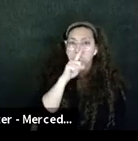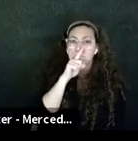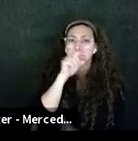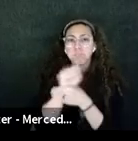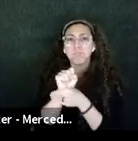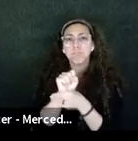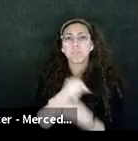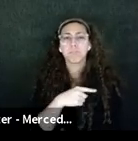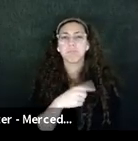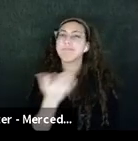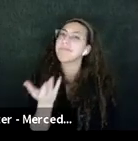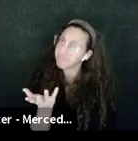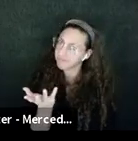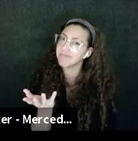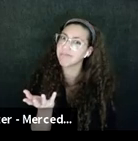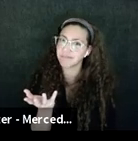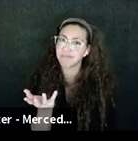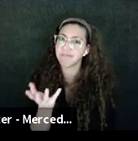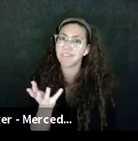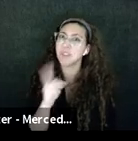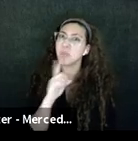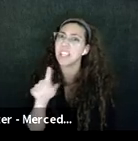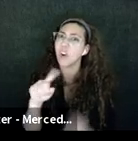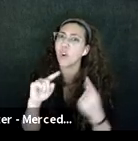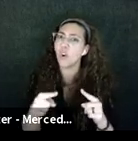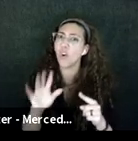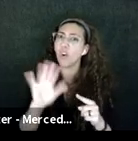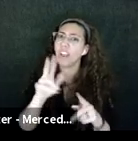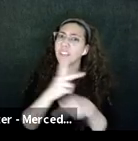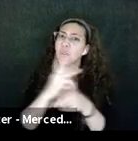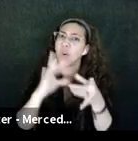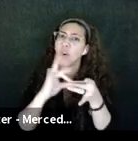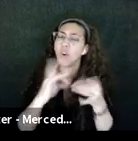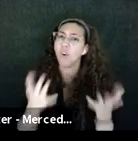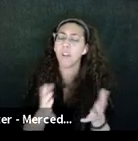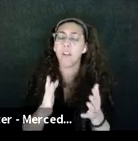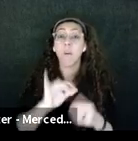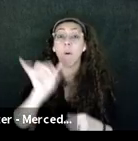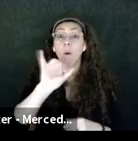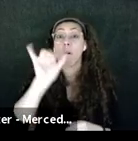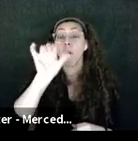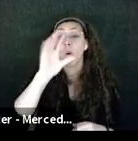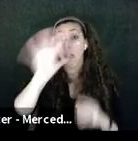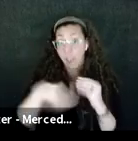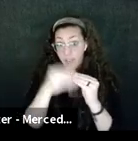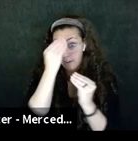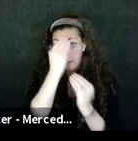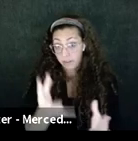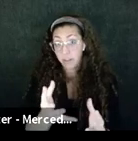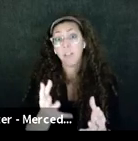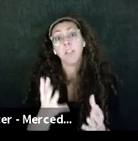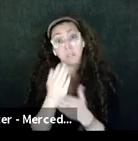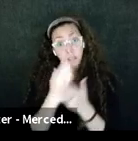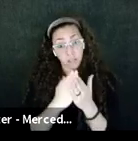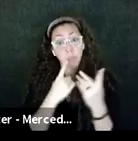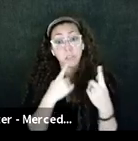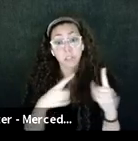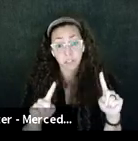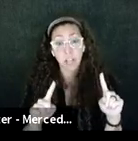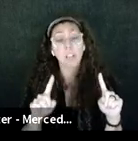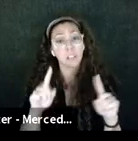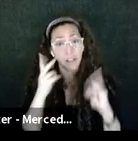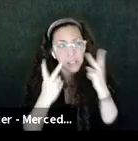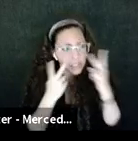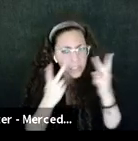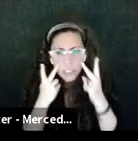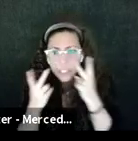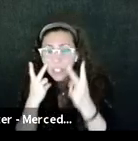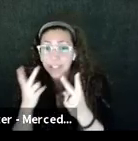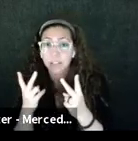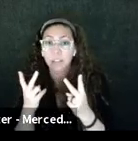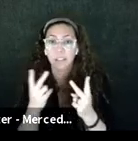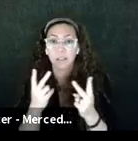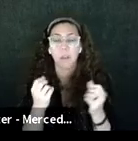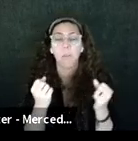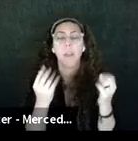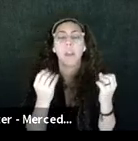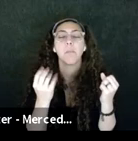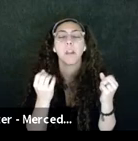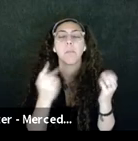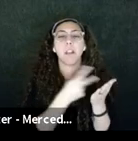Jason Williams: Okay. And the other thing I just want to put out there is that I have seen some successes, but unfortunately the failures that I've seen have absolutely been terrible